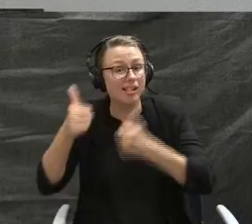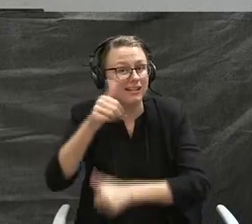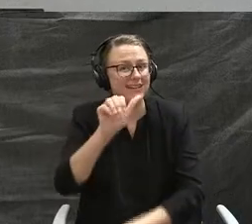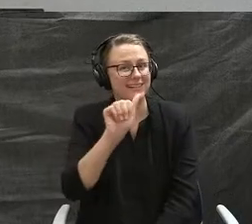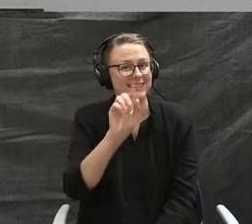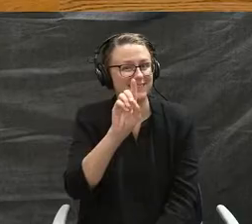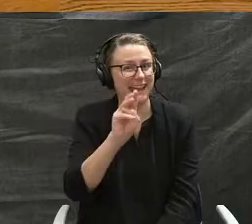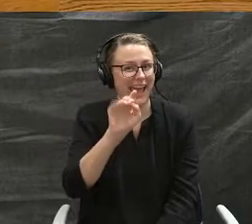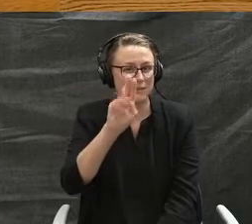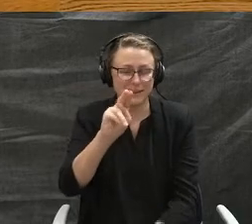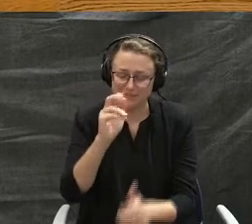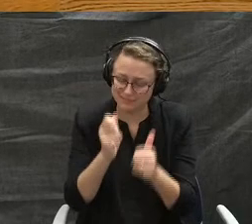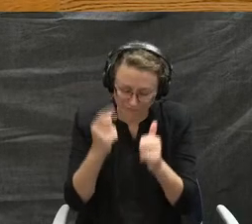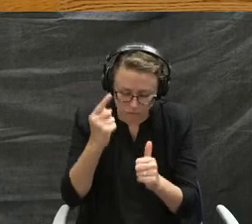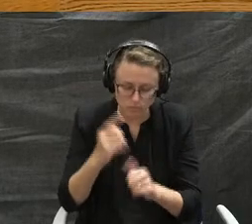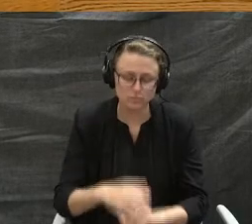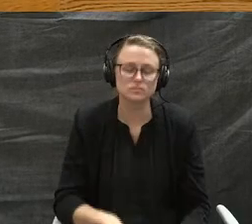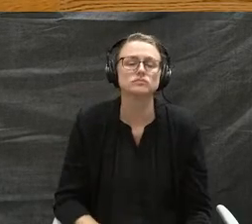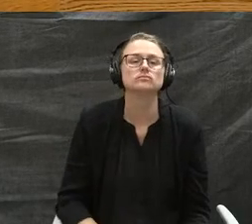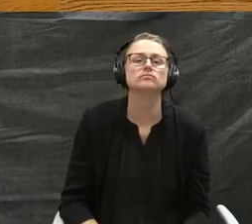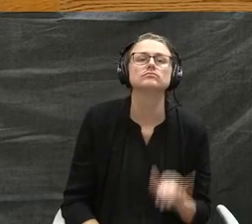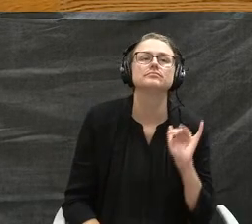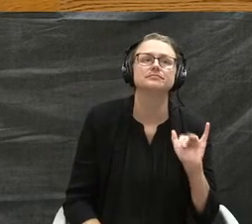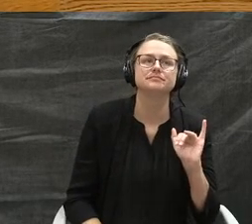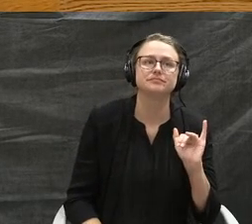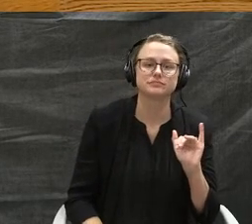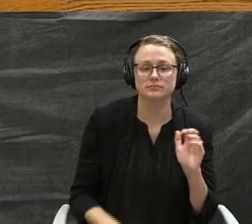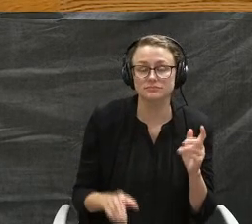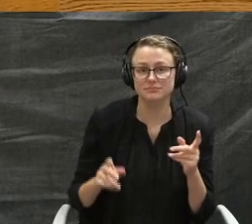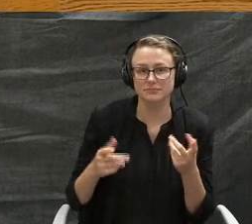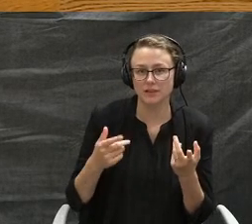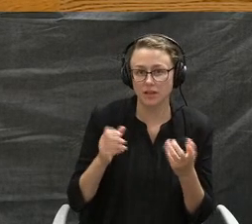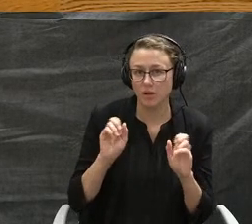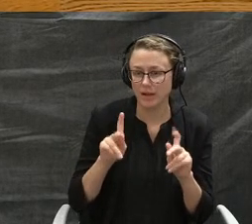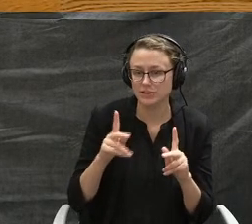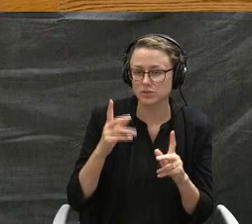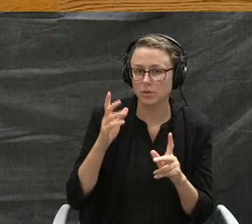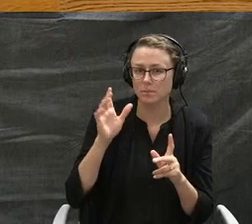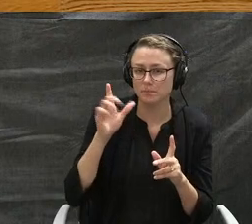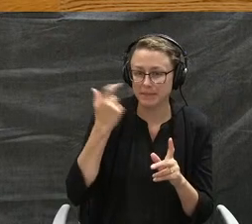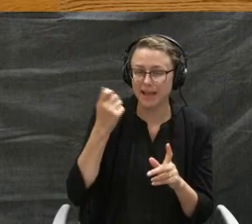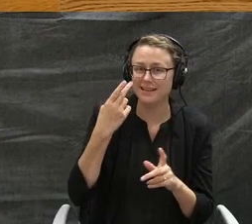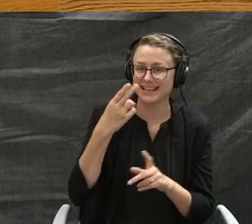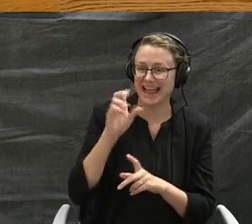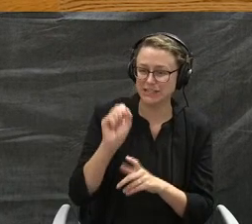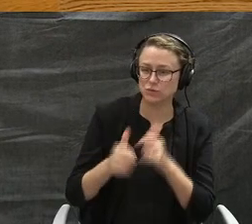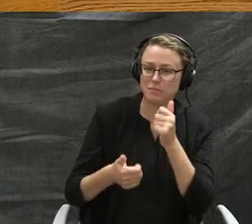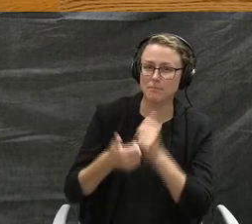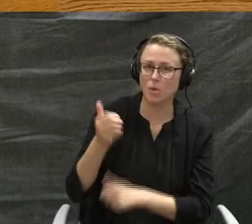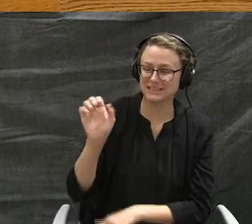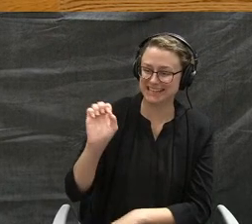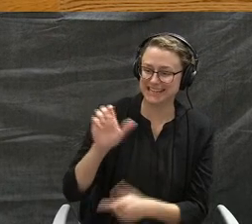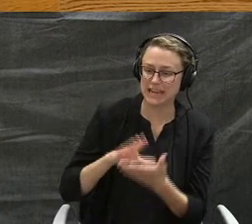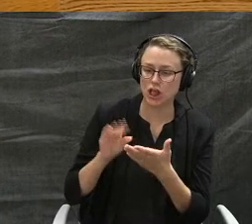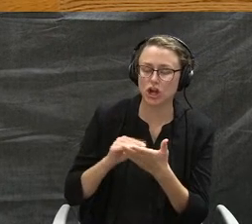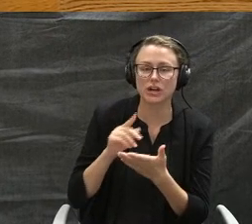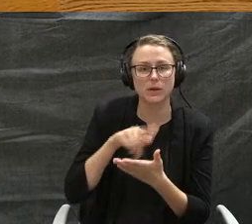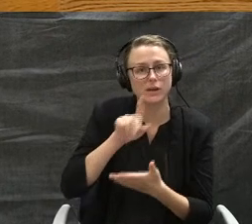ministration and so also since high school is going to be E learning. We're really leaning on the governor's guidelines.